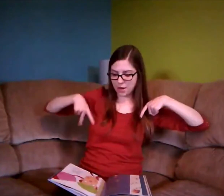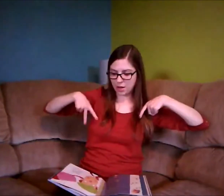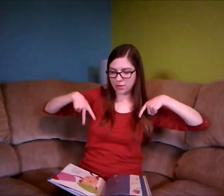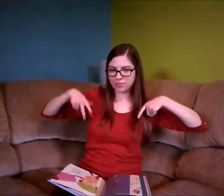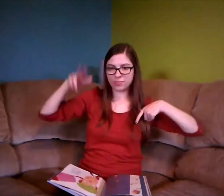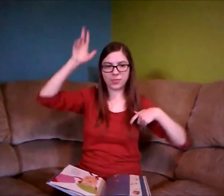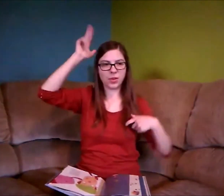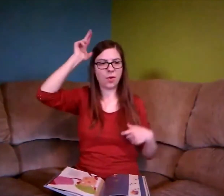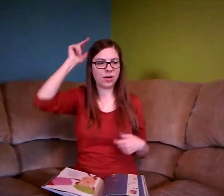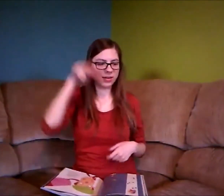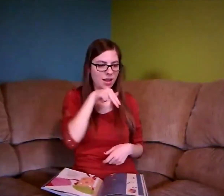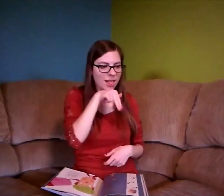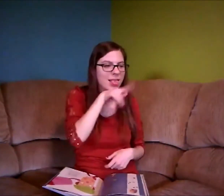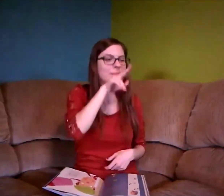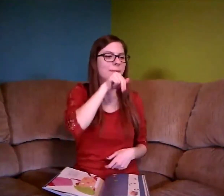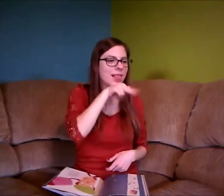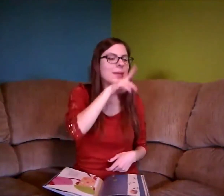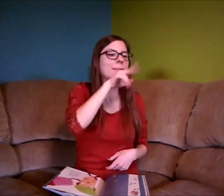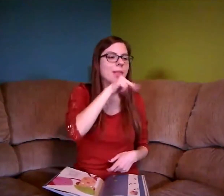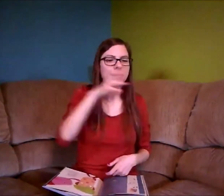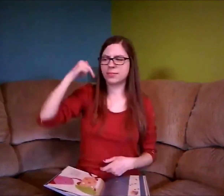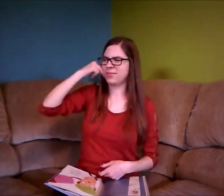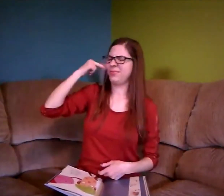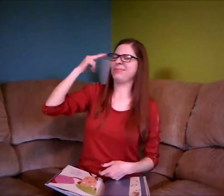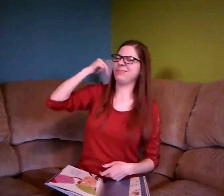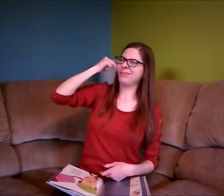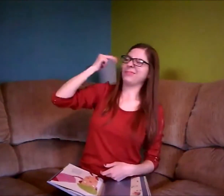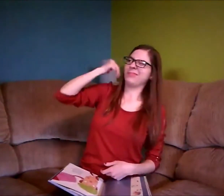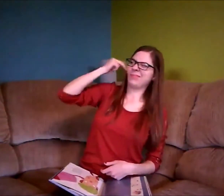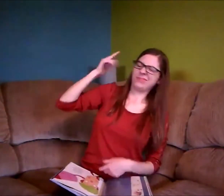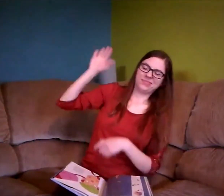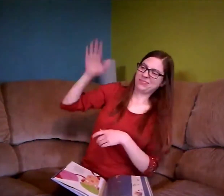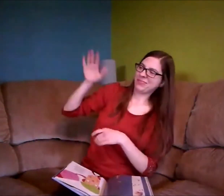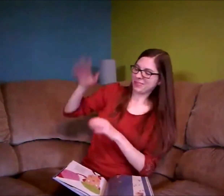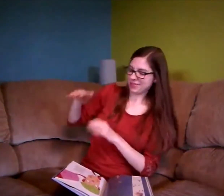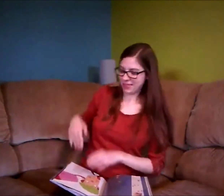[The horse licked it off his face!]